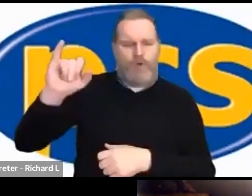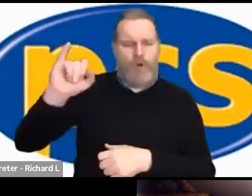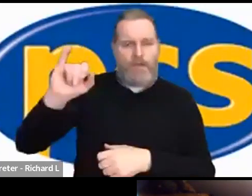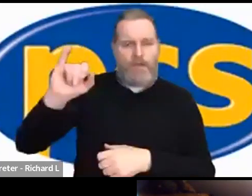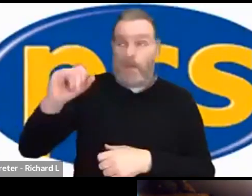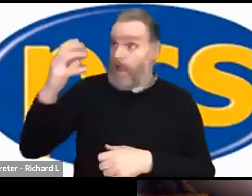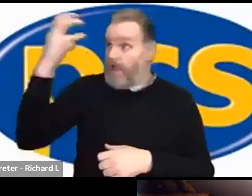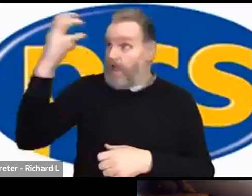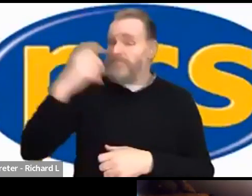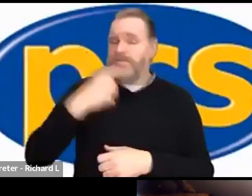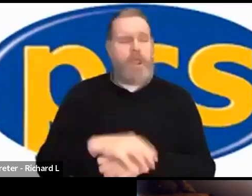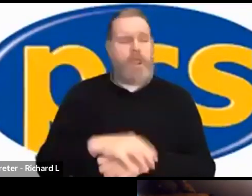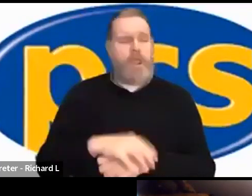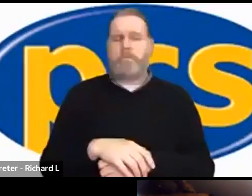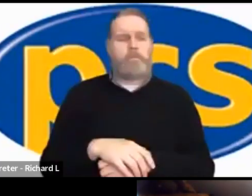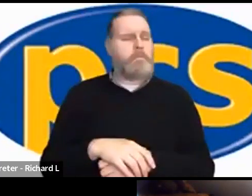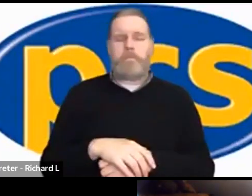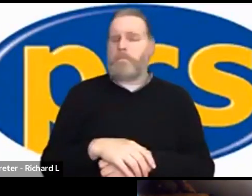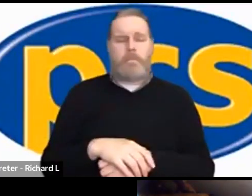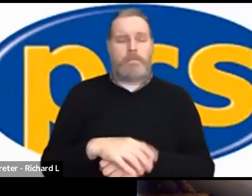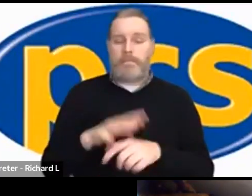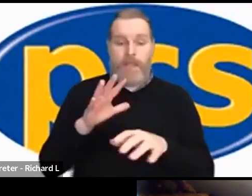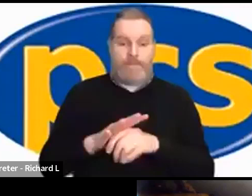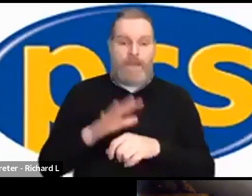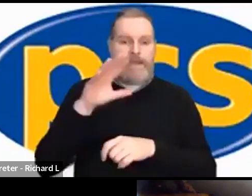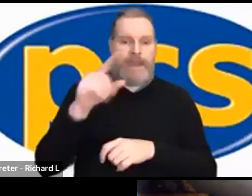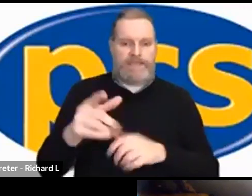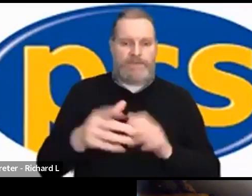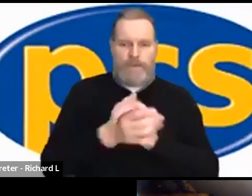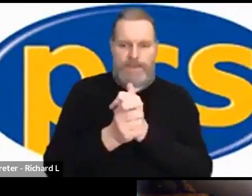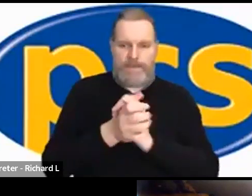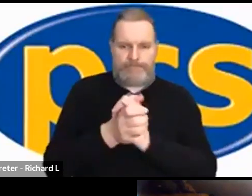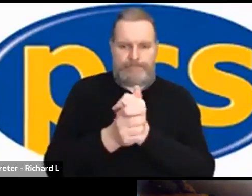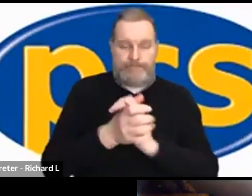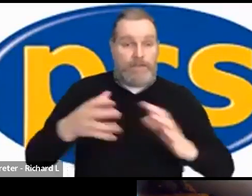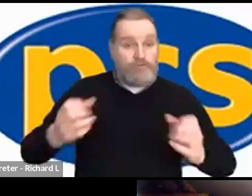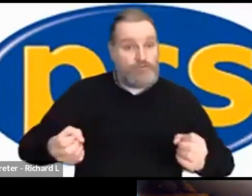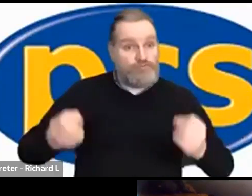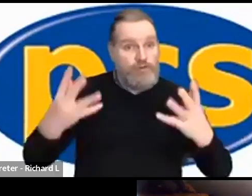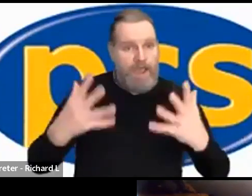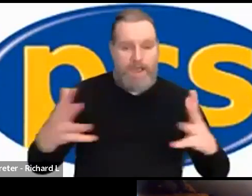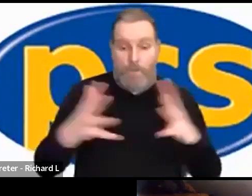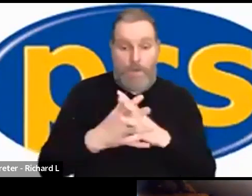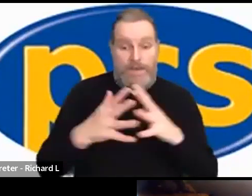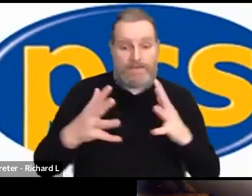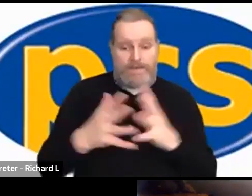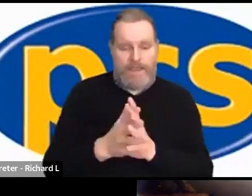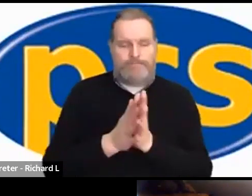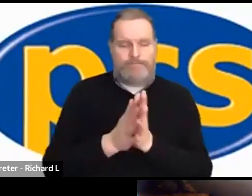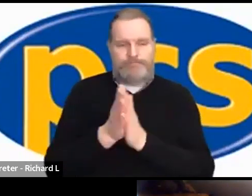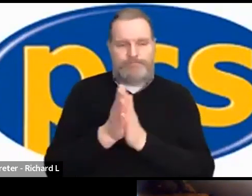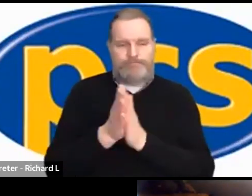that We know that we know the Government at the minute is saying no No. The next week they can really see that we mean business. So